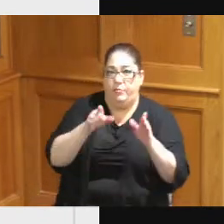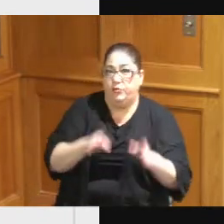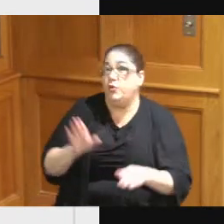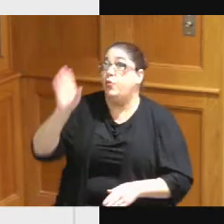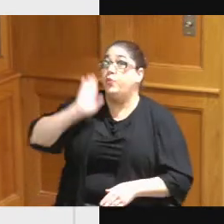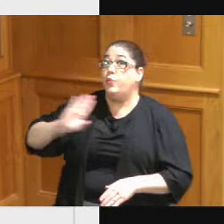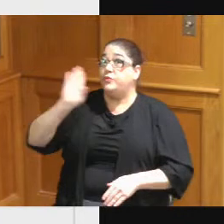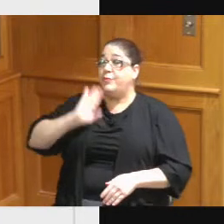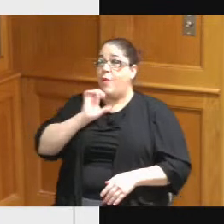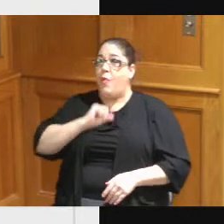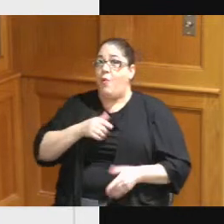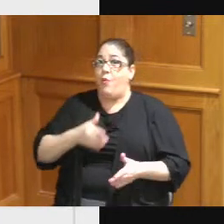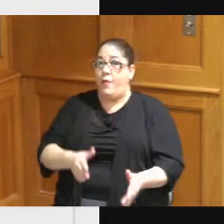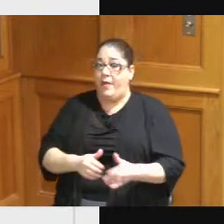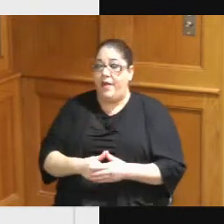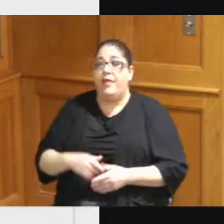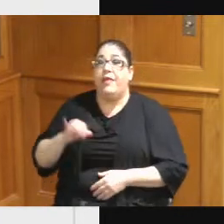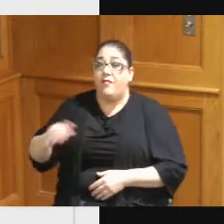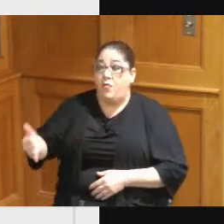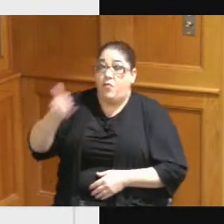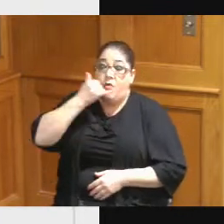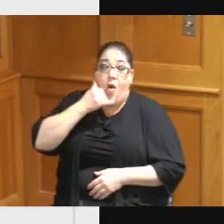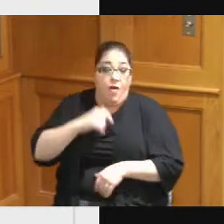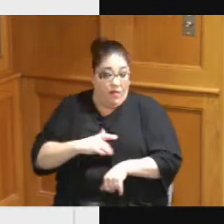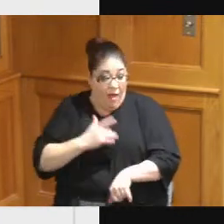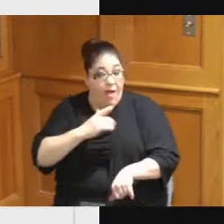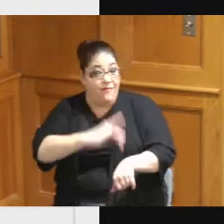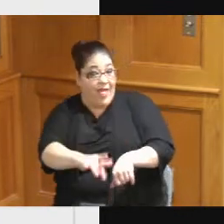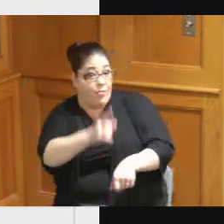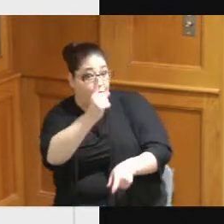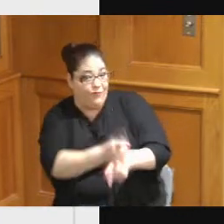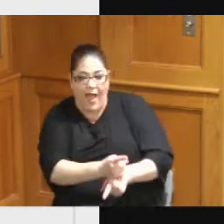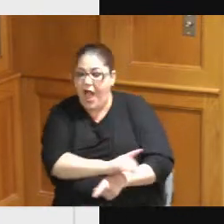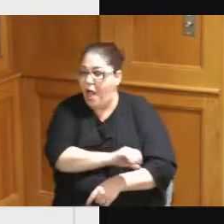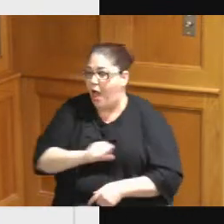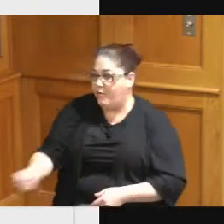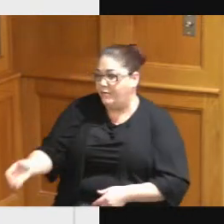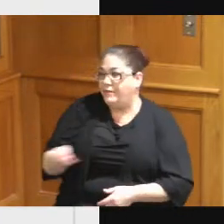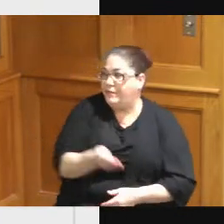to work which whoever happened to call at the right moment got the opening at Tender Mercies